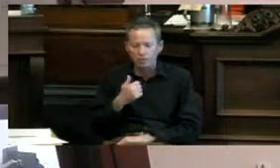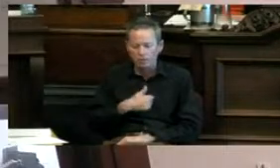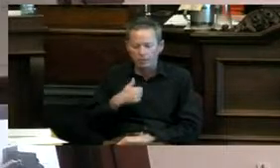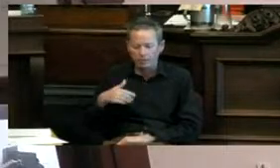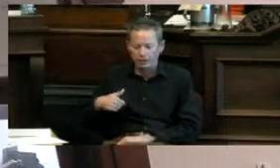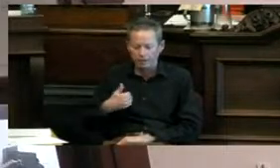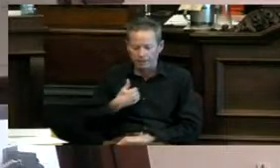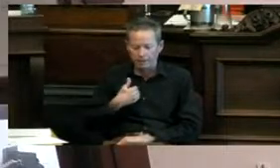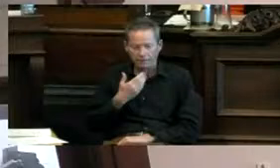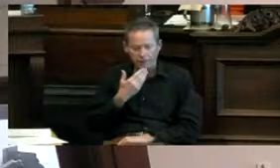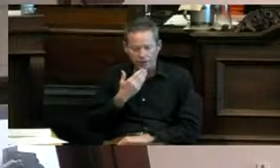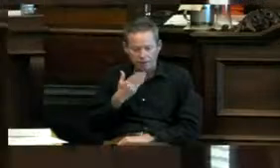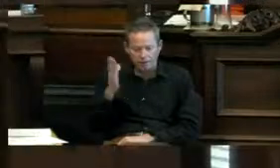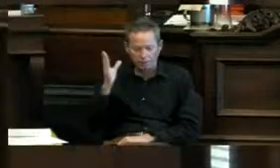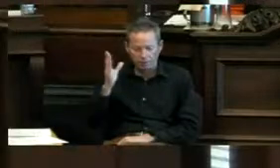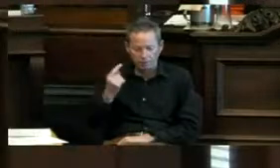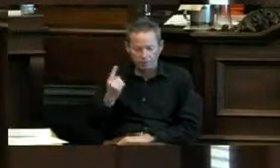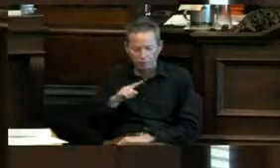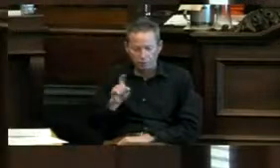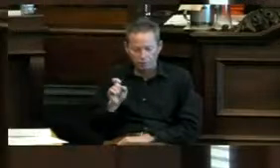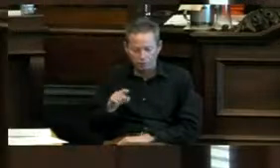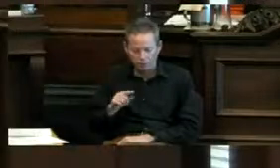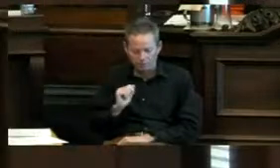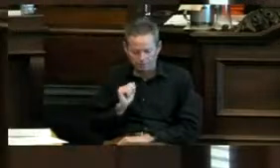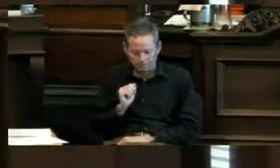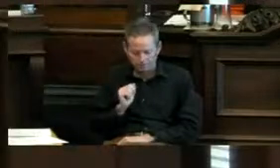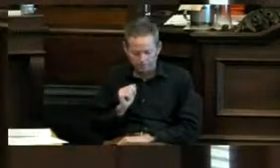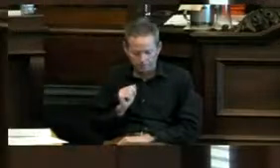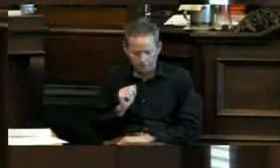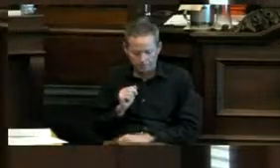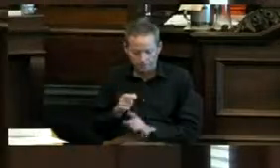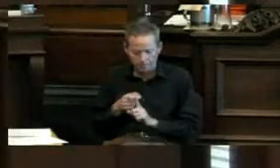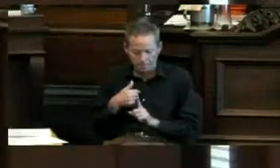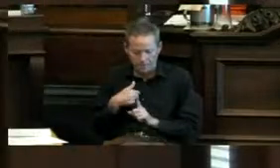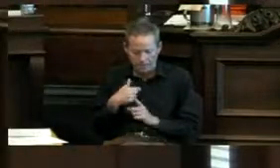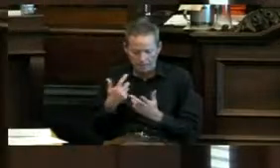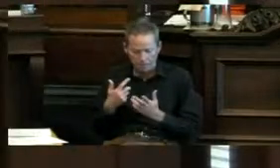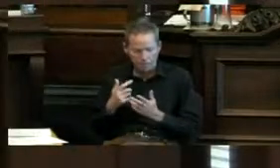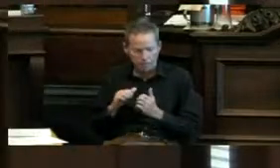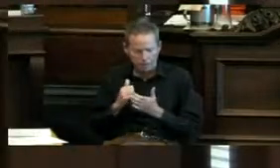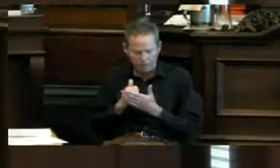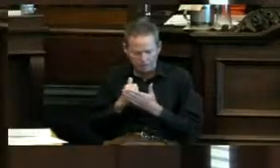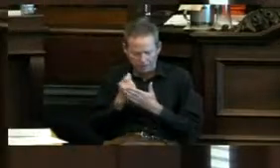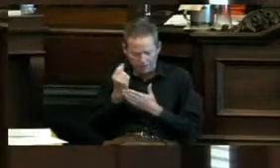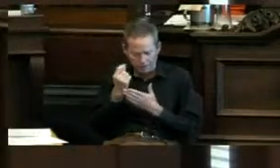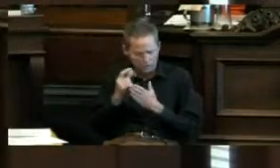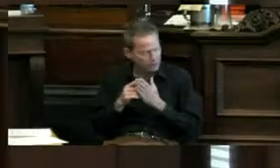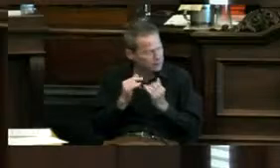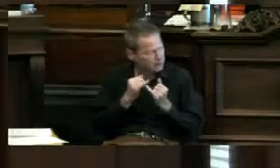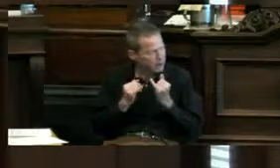that to you. Thank you. Thank you. Thanks. Sorry for being late myself. Thanks for the